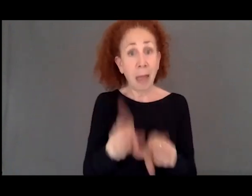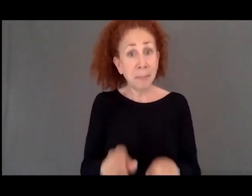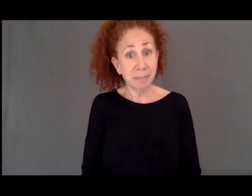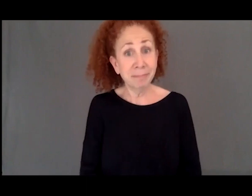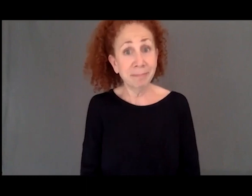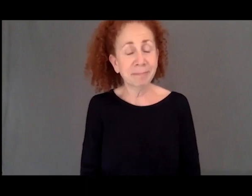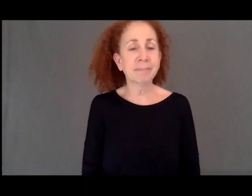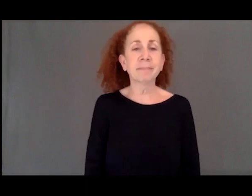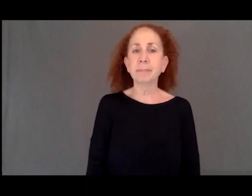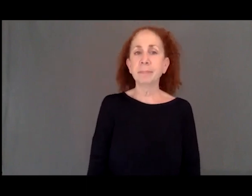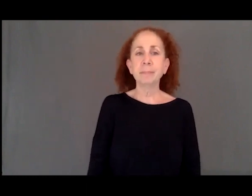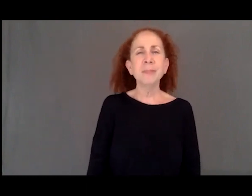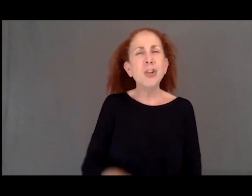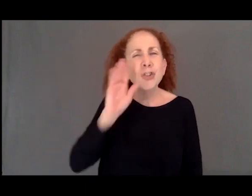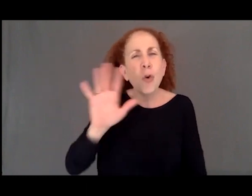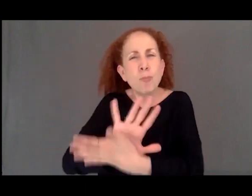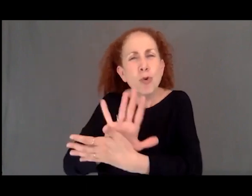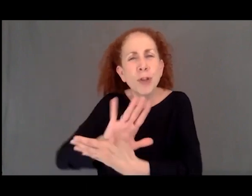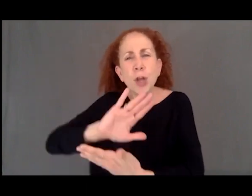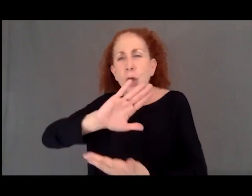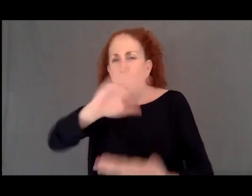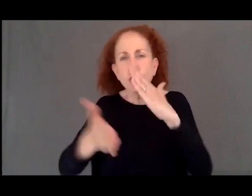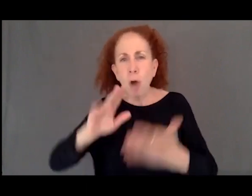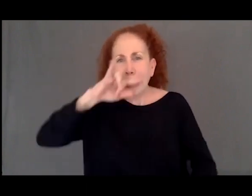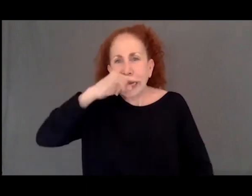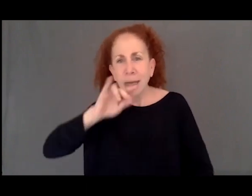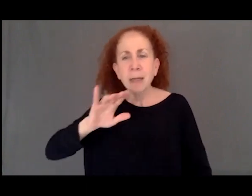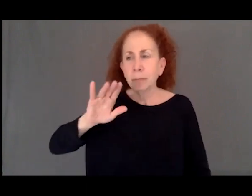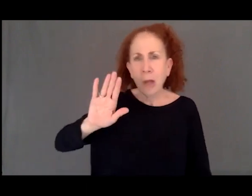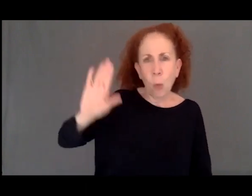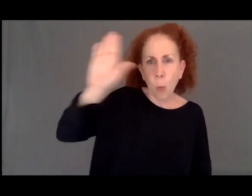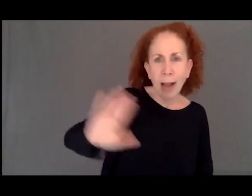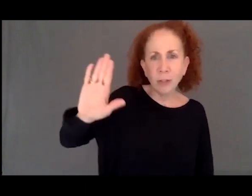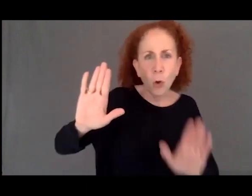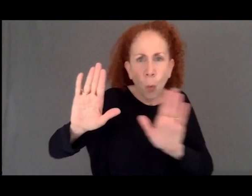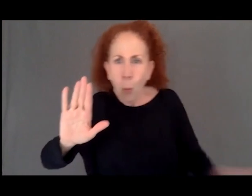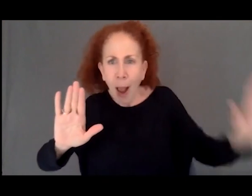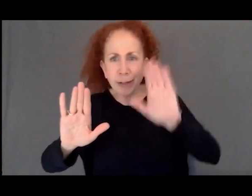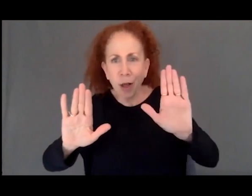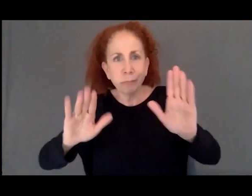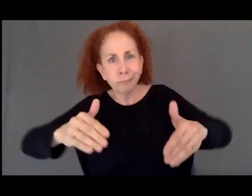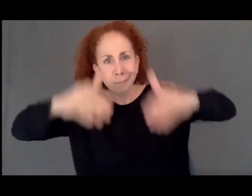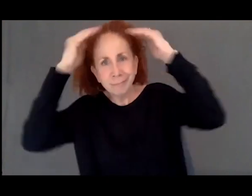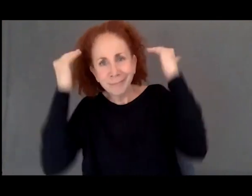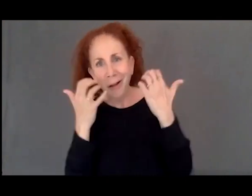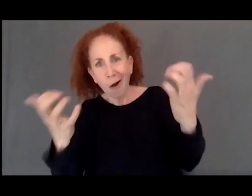And it's like that moment in Karate Kid-- wax on, wax off. This is going to go over the heads of some of you, but wax on, wax off.